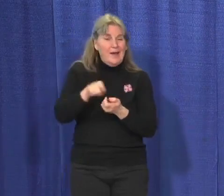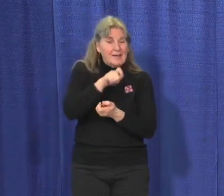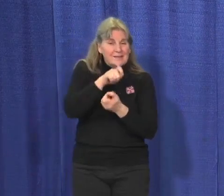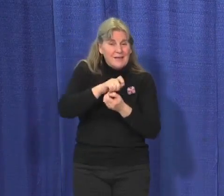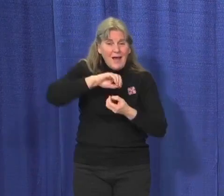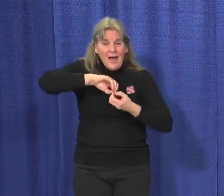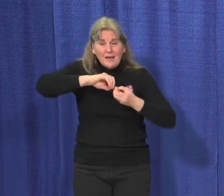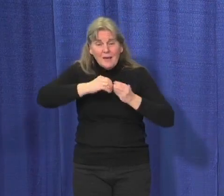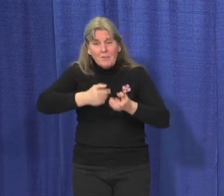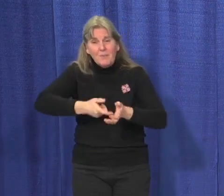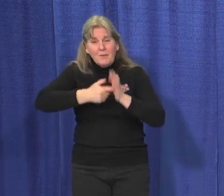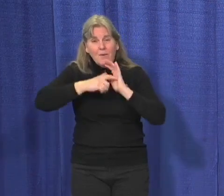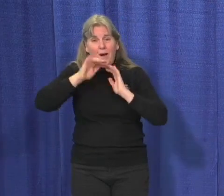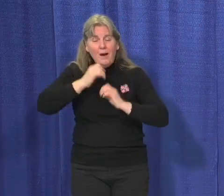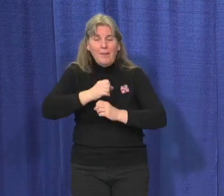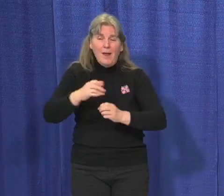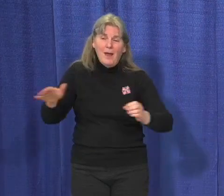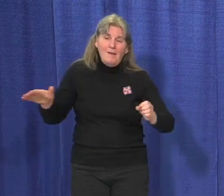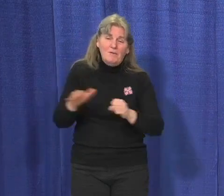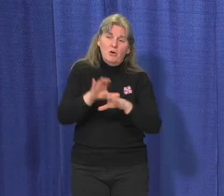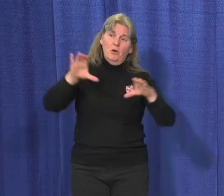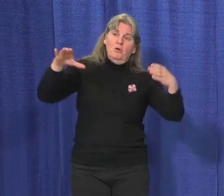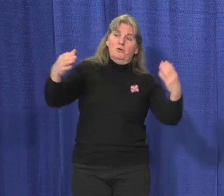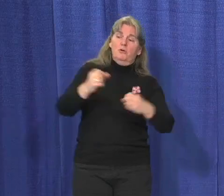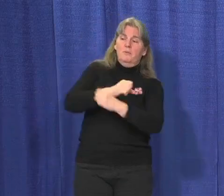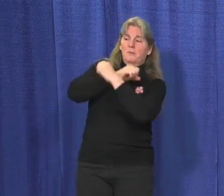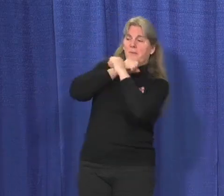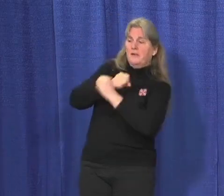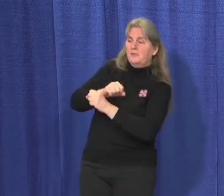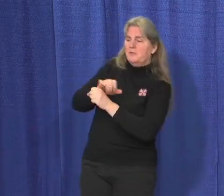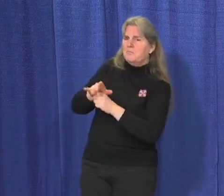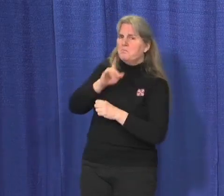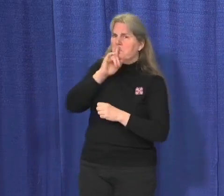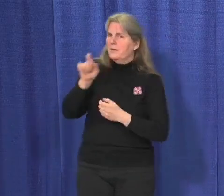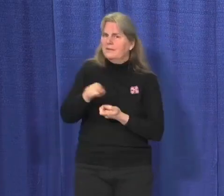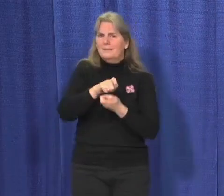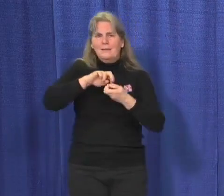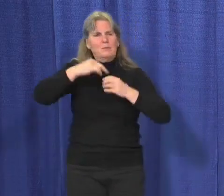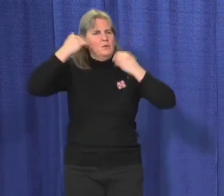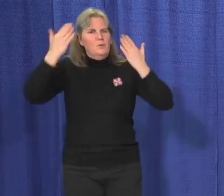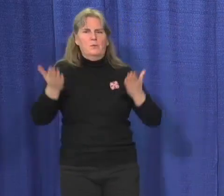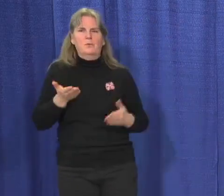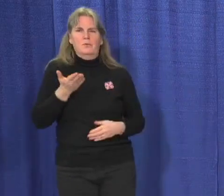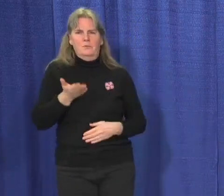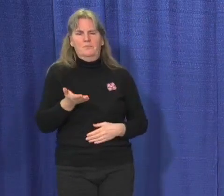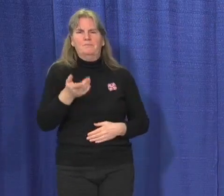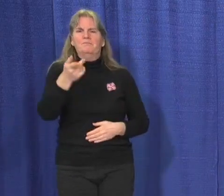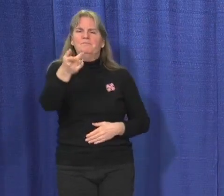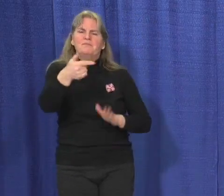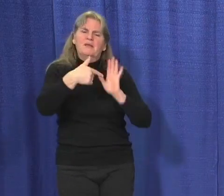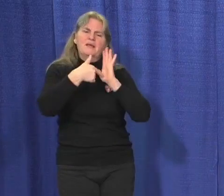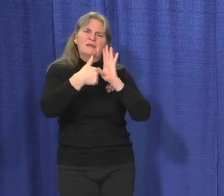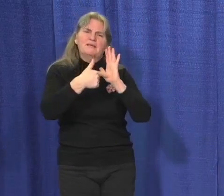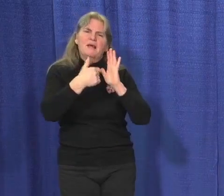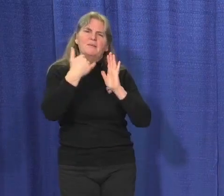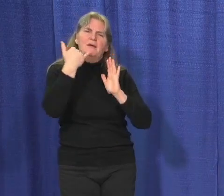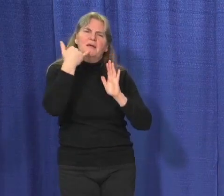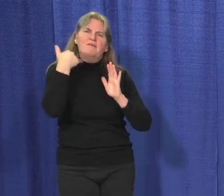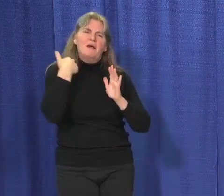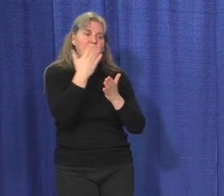what that number is and if there is one number. An example of that is, what if